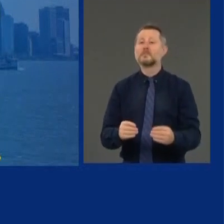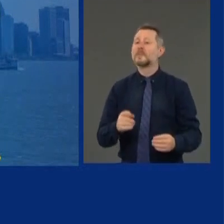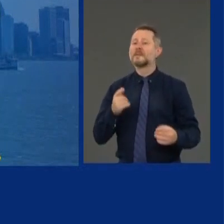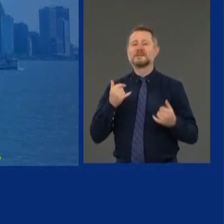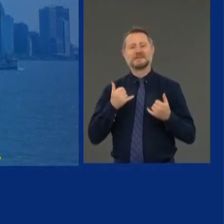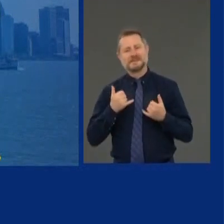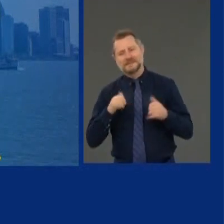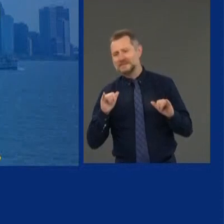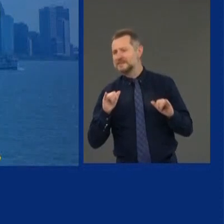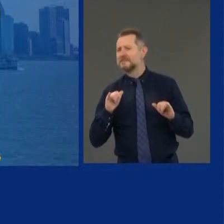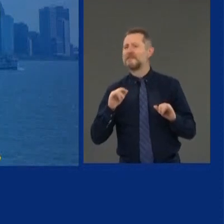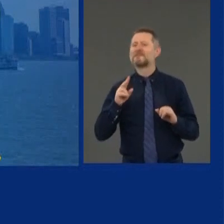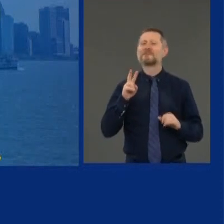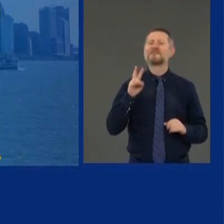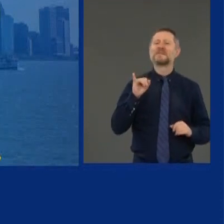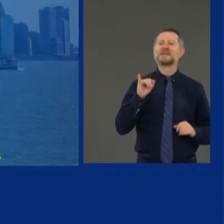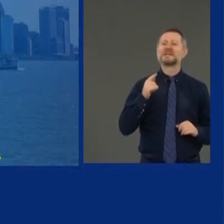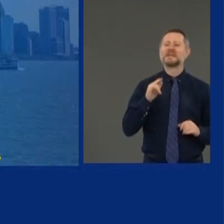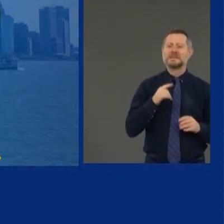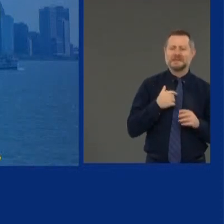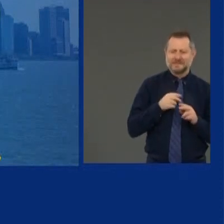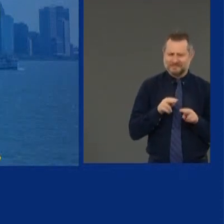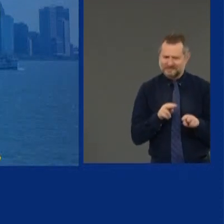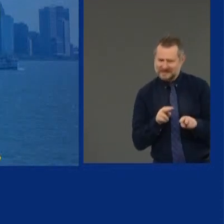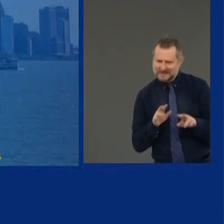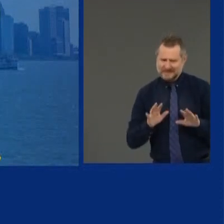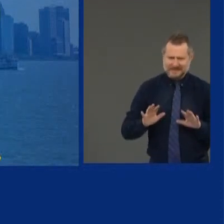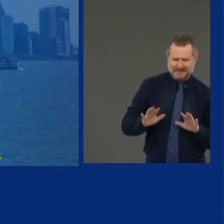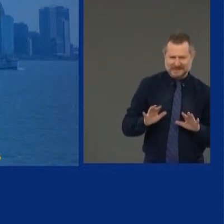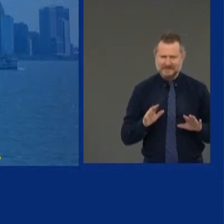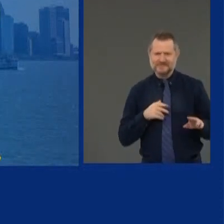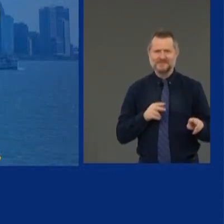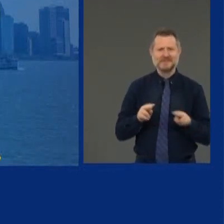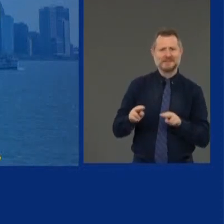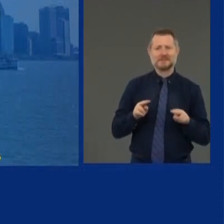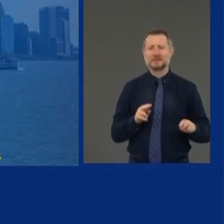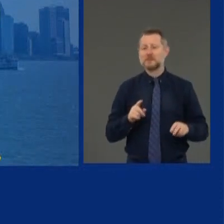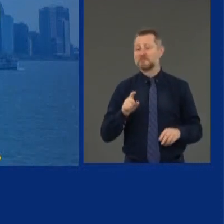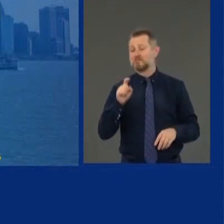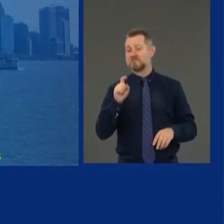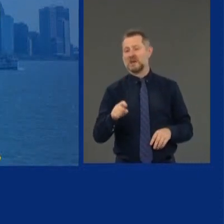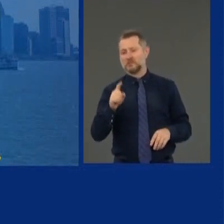SHOULD BE. IT MEANS WE HAVE TO MOVE ON. STAY VIGILANT.